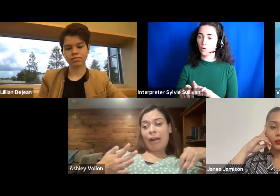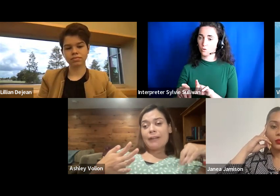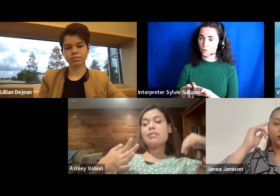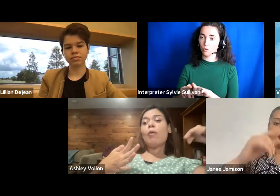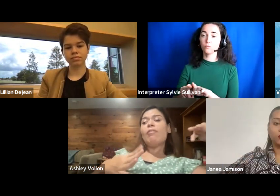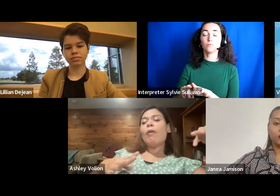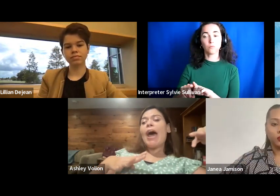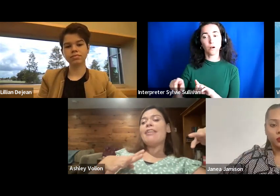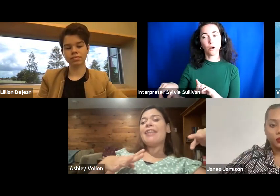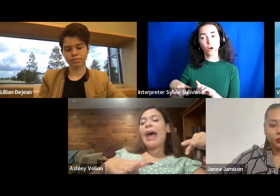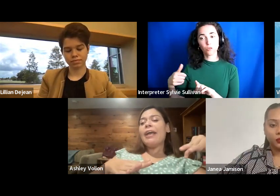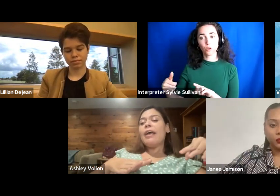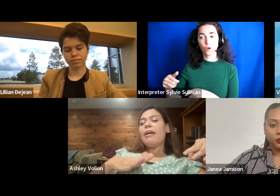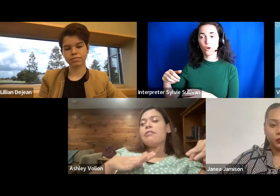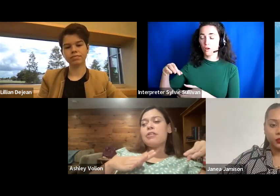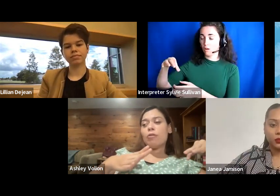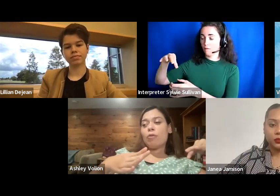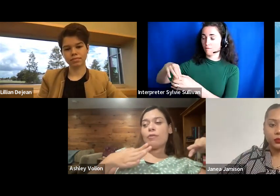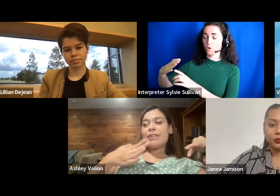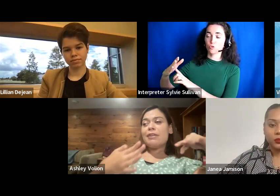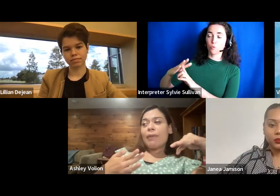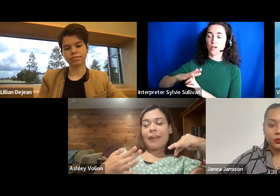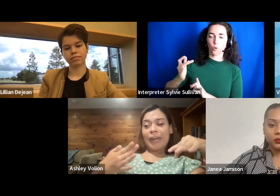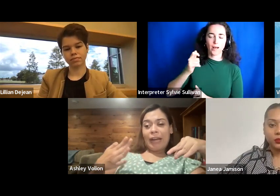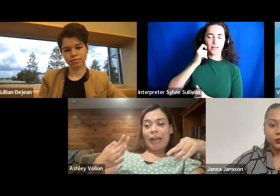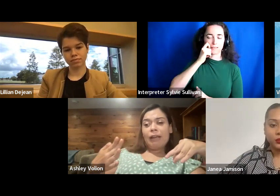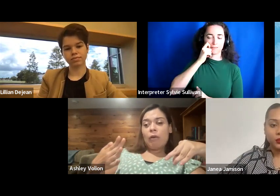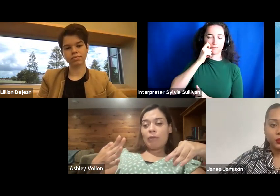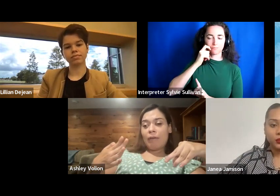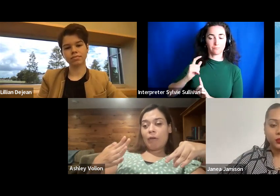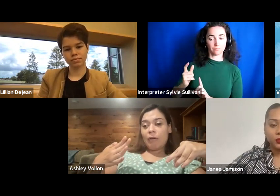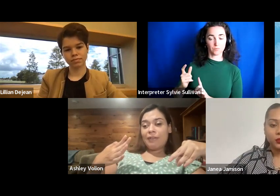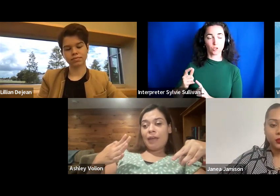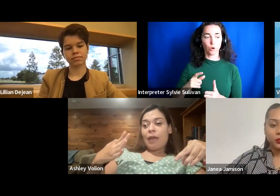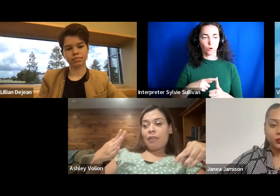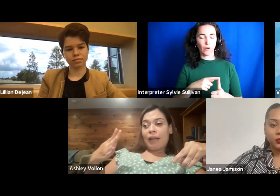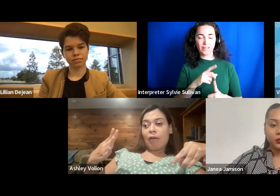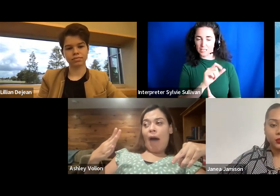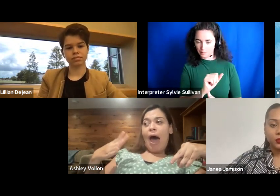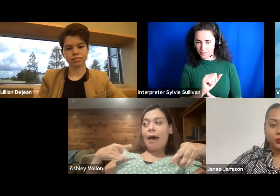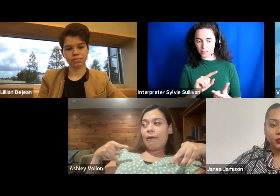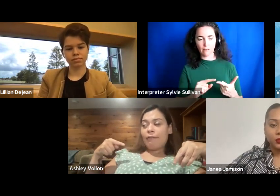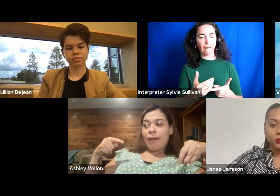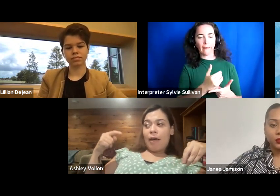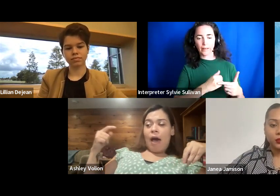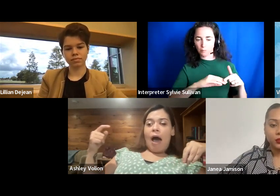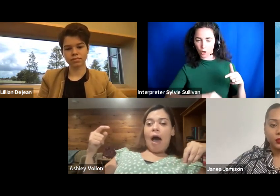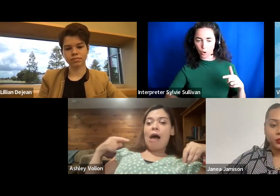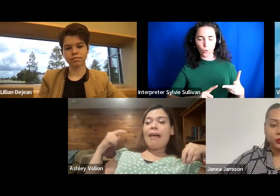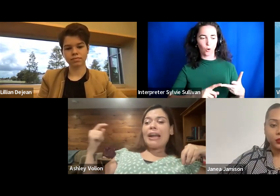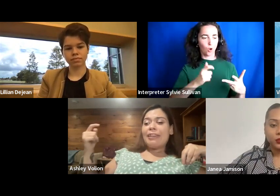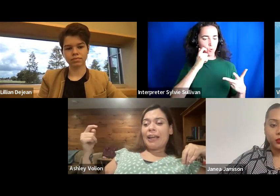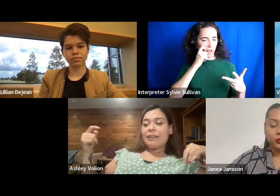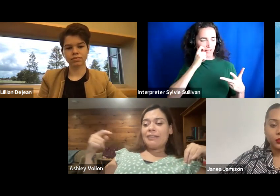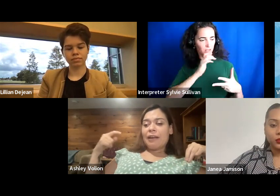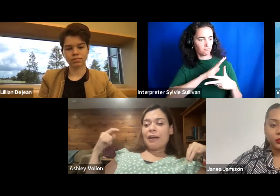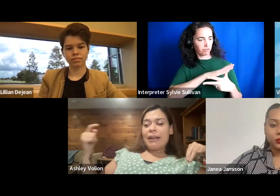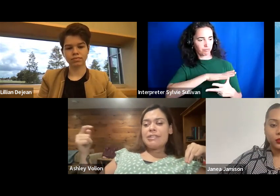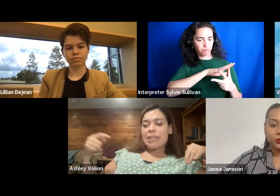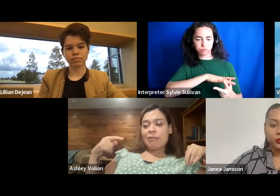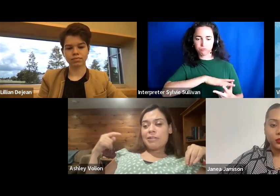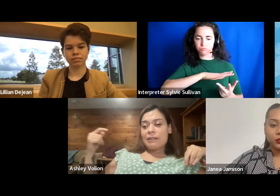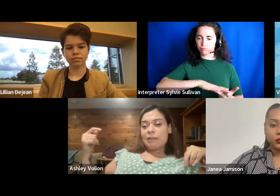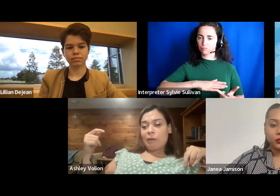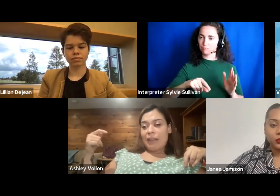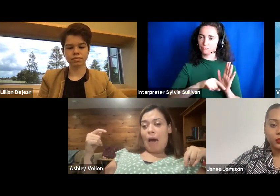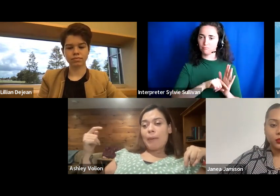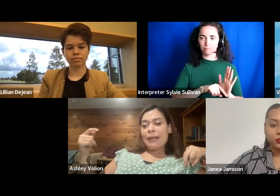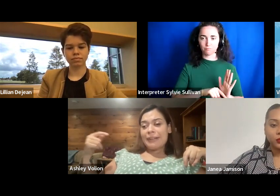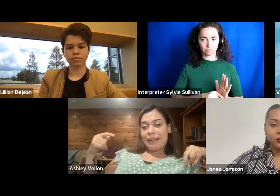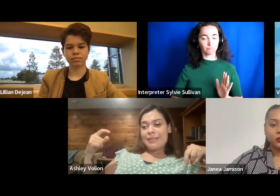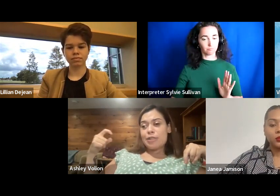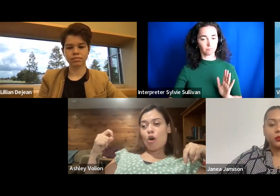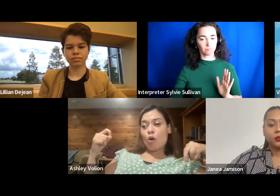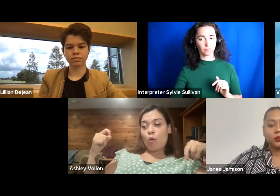So if you add that to disability and income levels, then you have oh, a lot of things against you just on that basis.